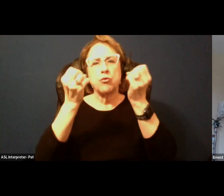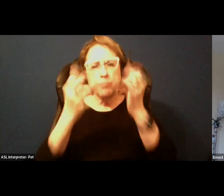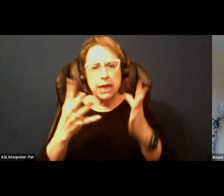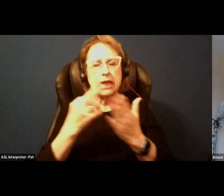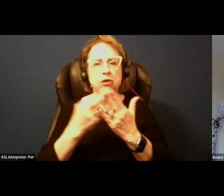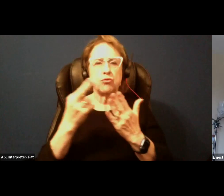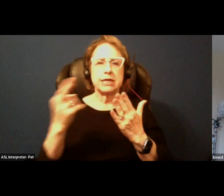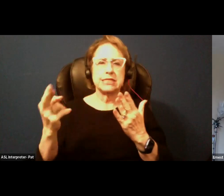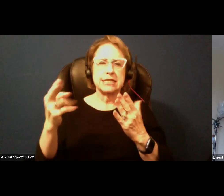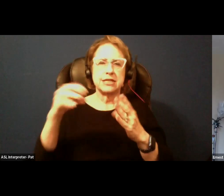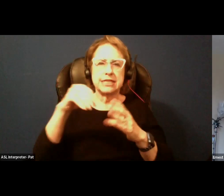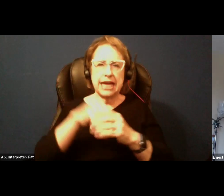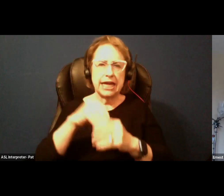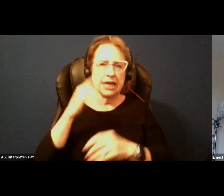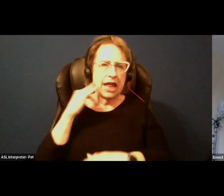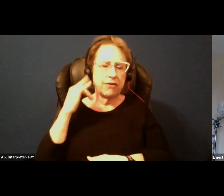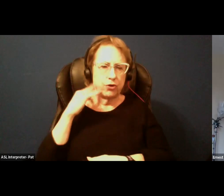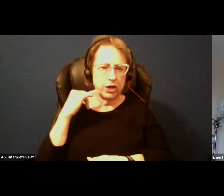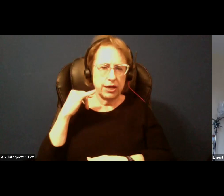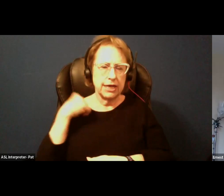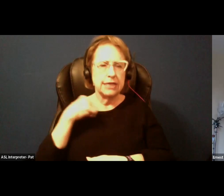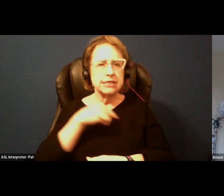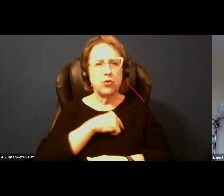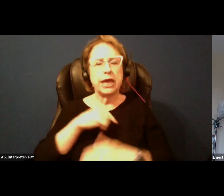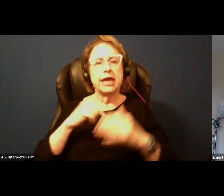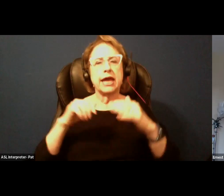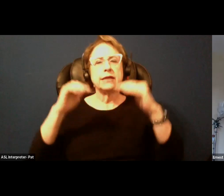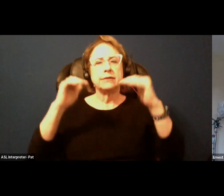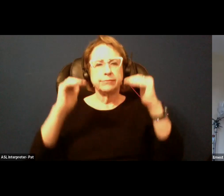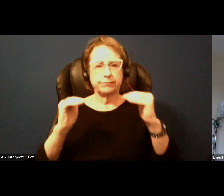to actually get pretty close to ending the digital divide and getting digital equity in California.